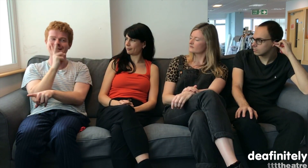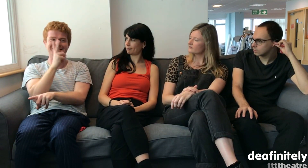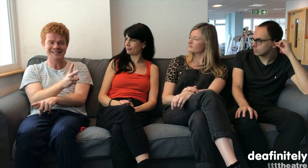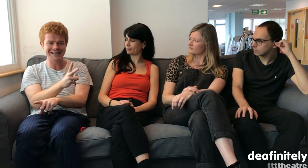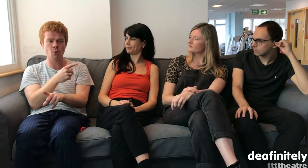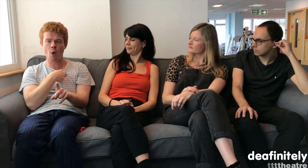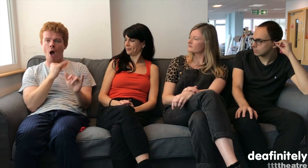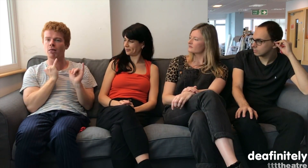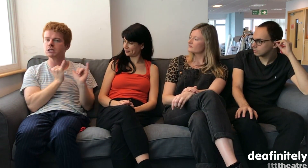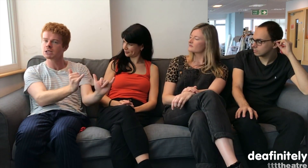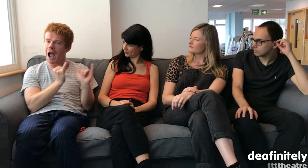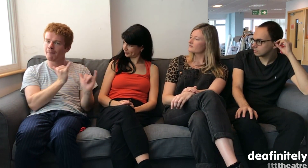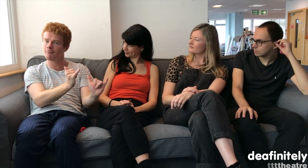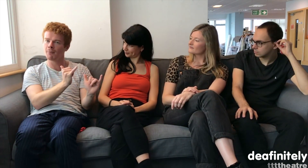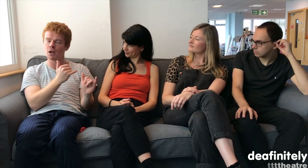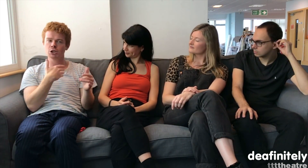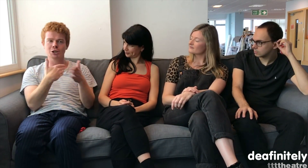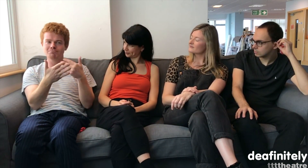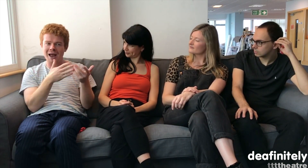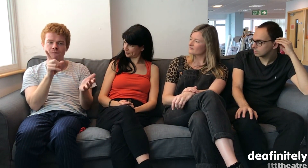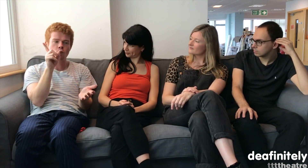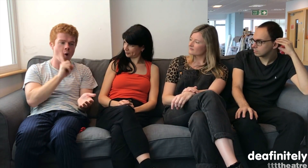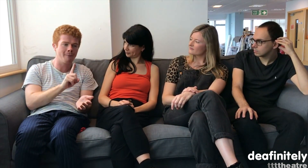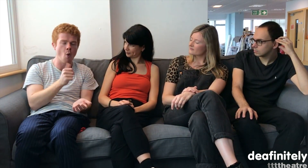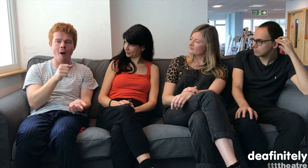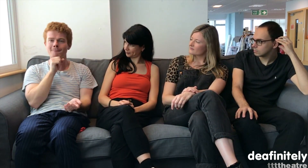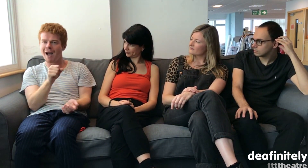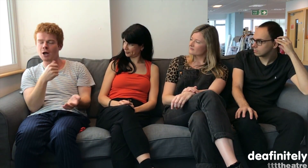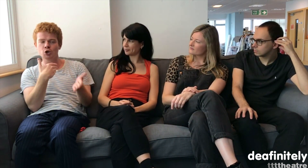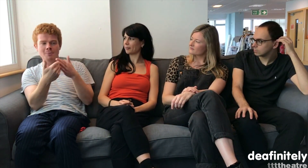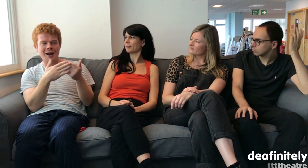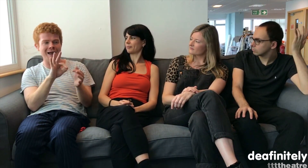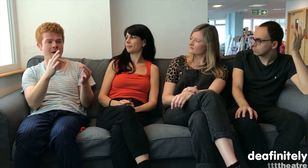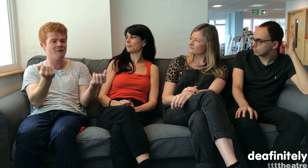enjoyed as well and we need to be on the same level and with parity for asposed